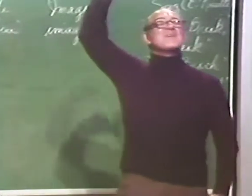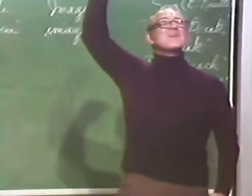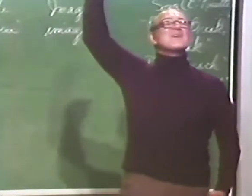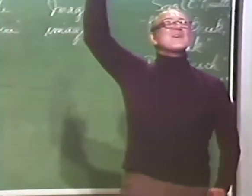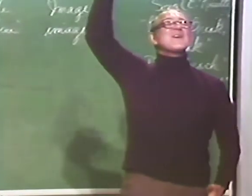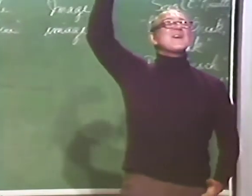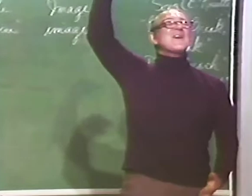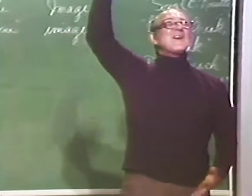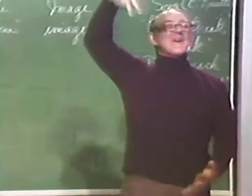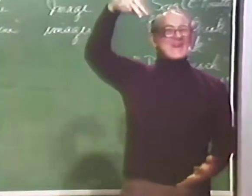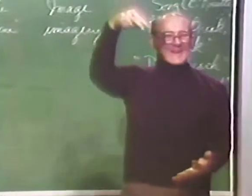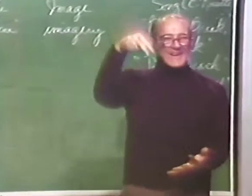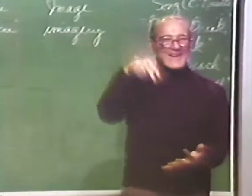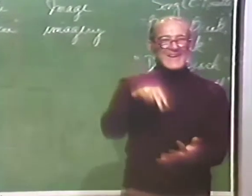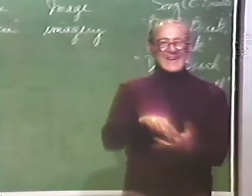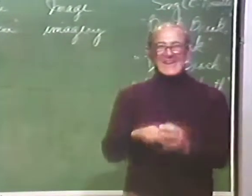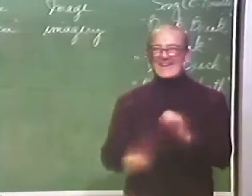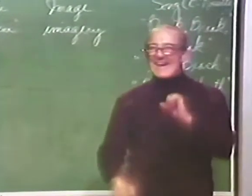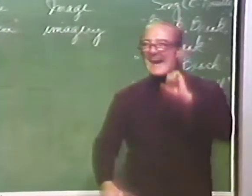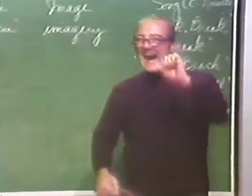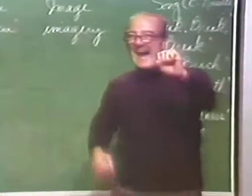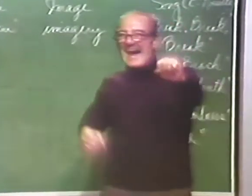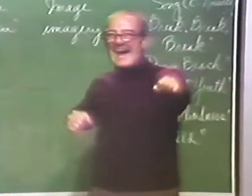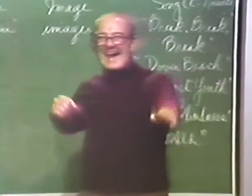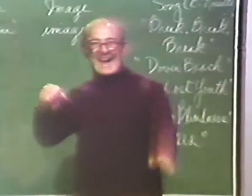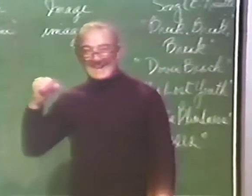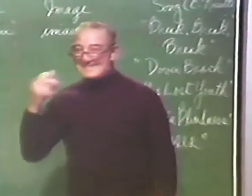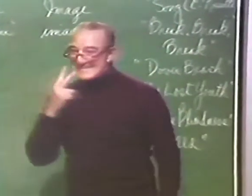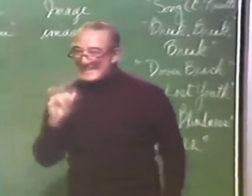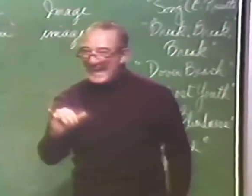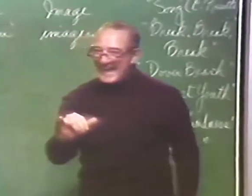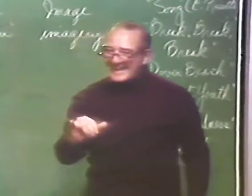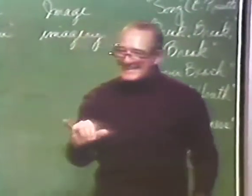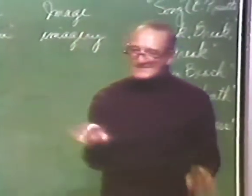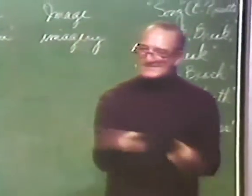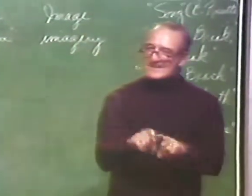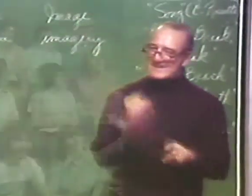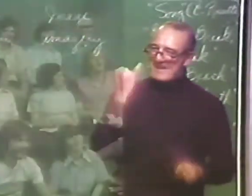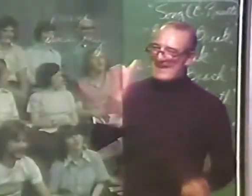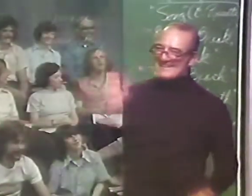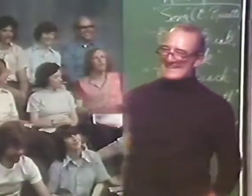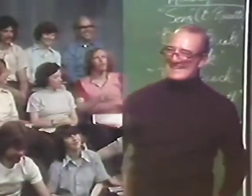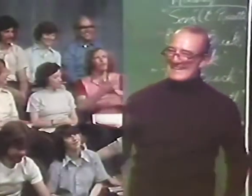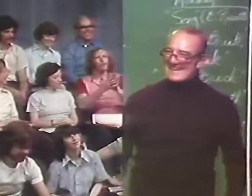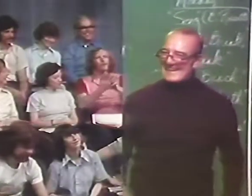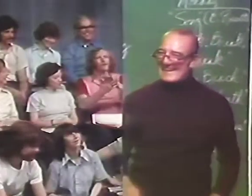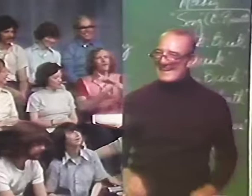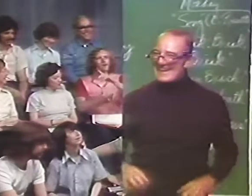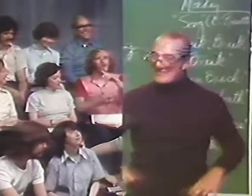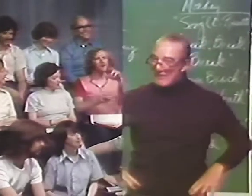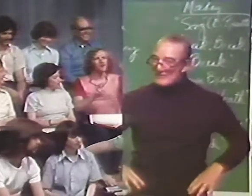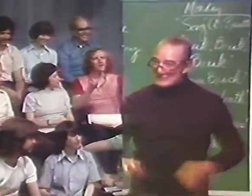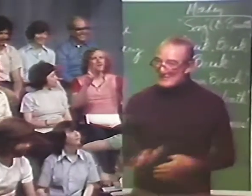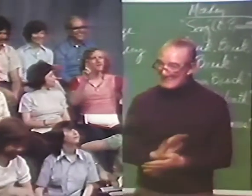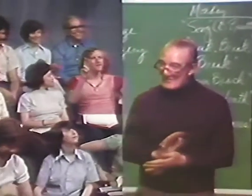JUMP...OHH... SEE THAT? SAME IDEA.